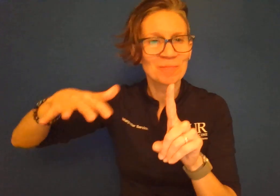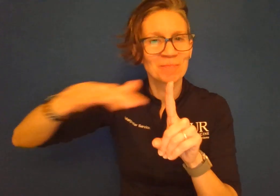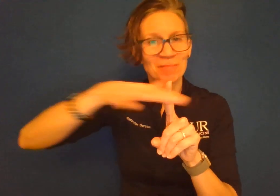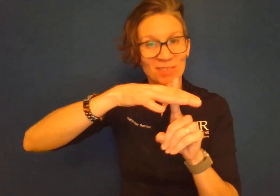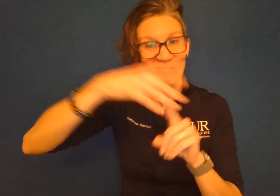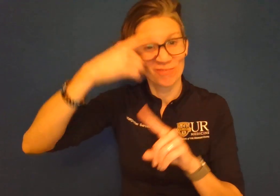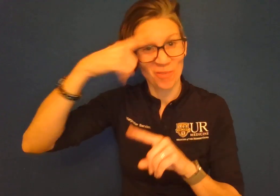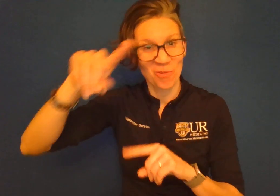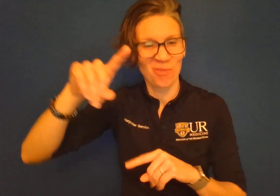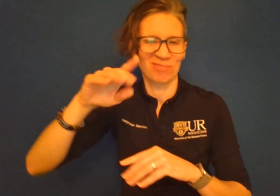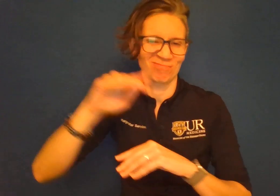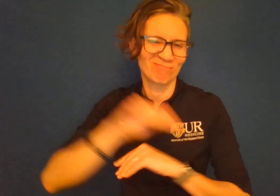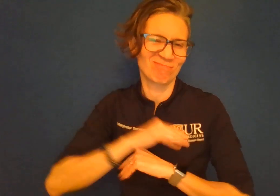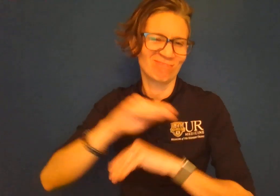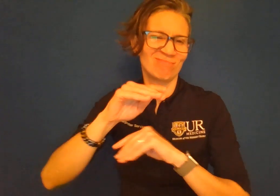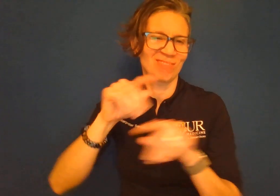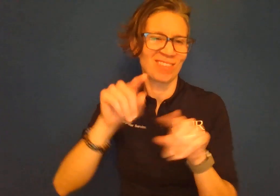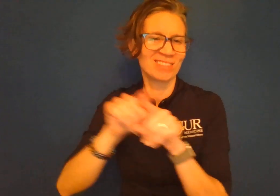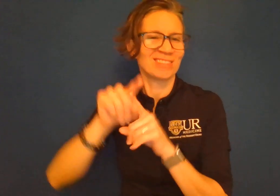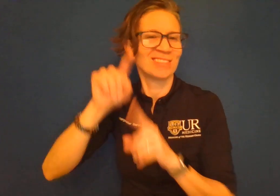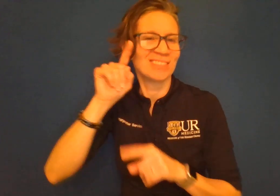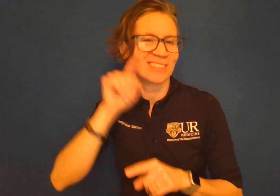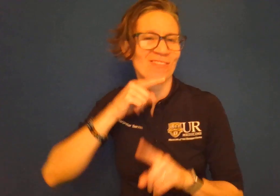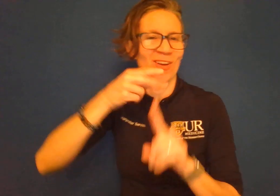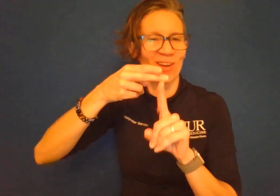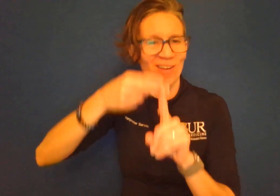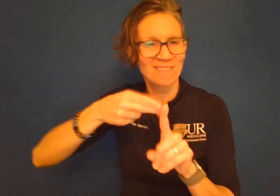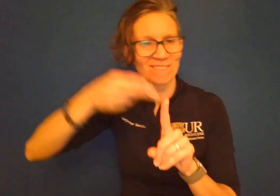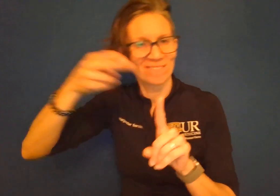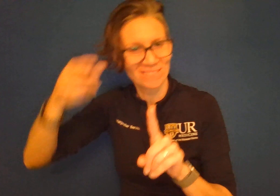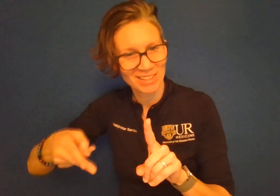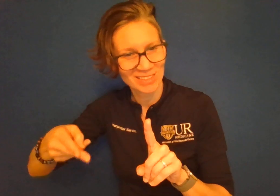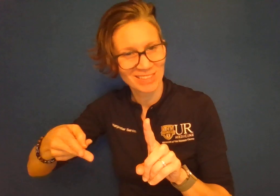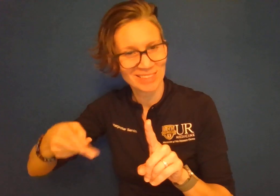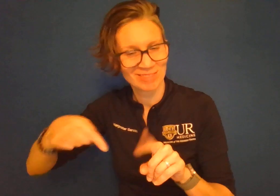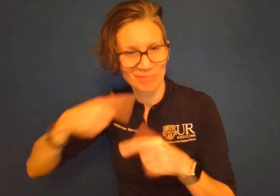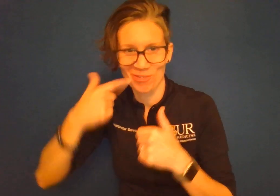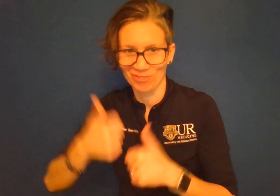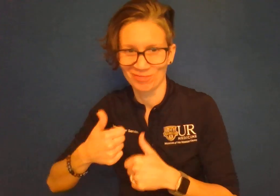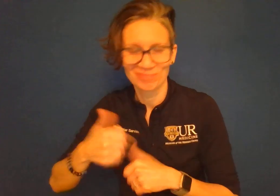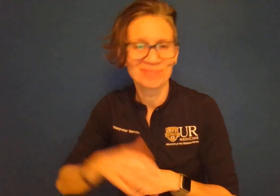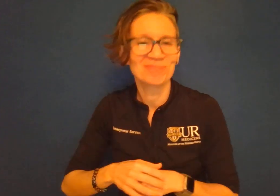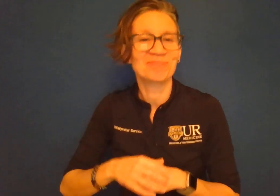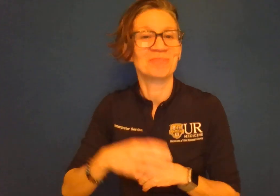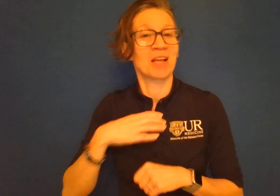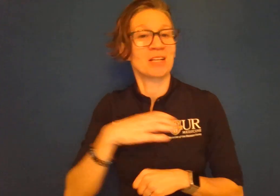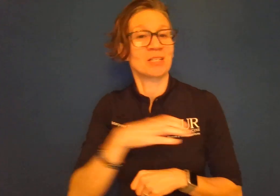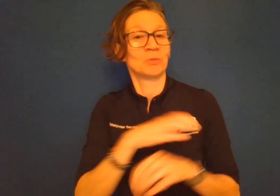environment to meet the needs of deaf, hard of hearing, and any with hearing loss.